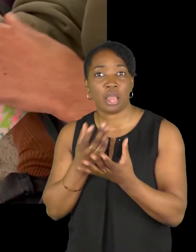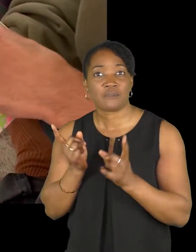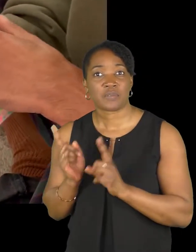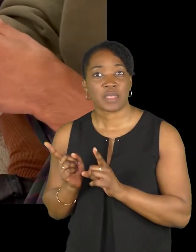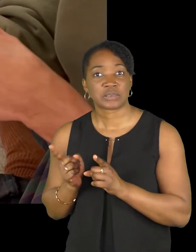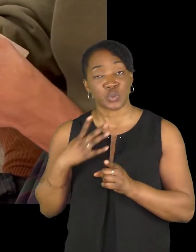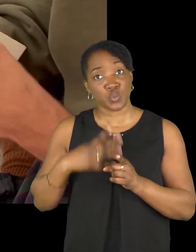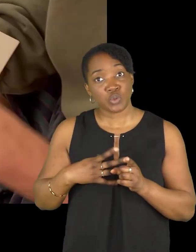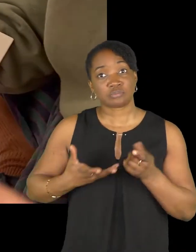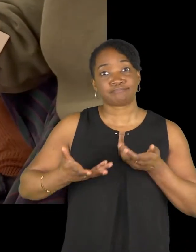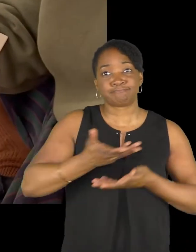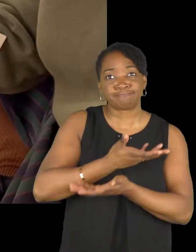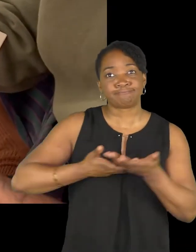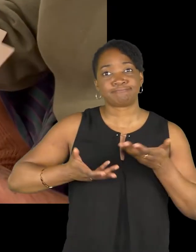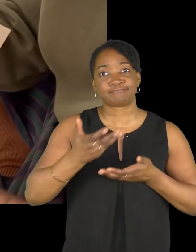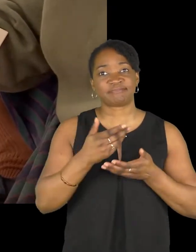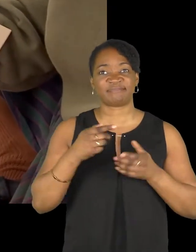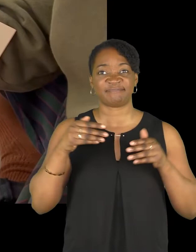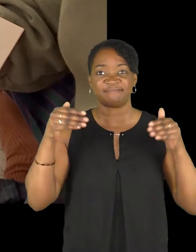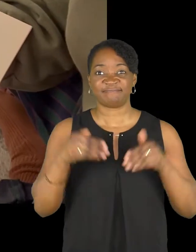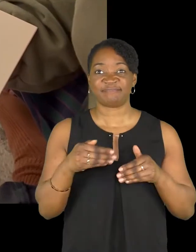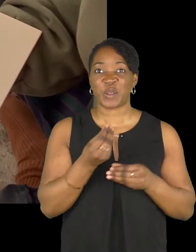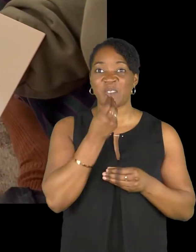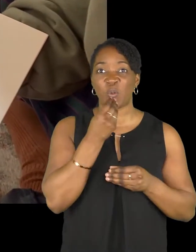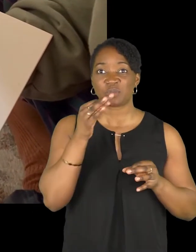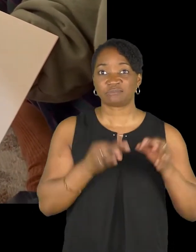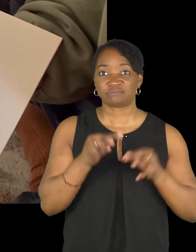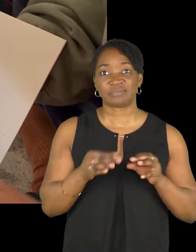so I wanted to have these conversations around the politics of food, but also the politics of